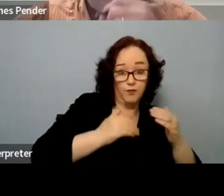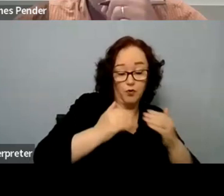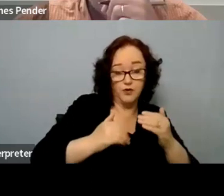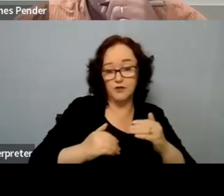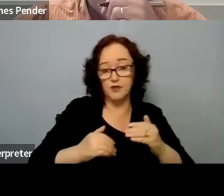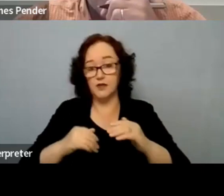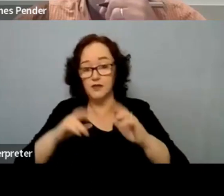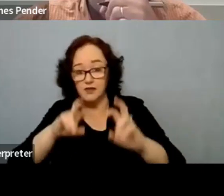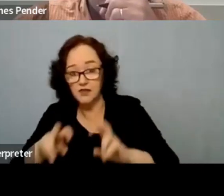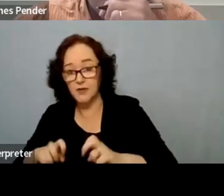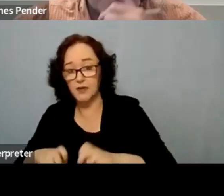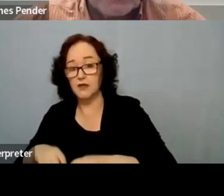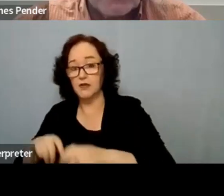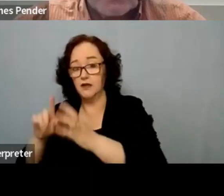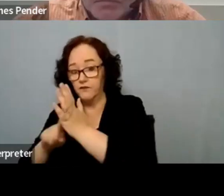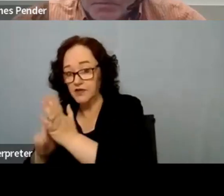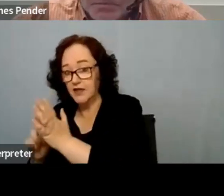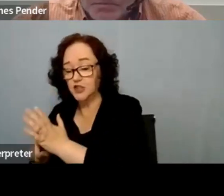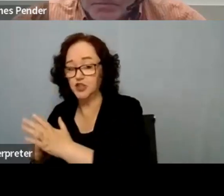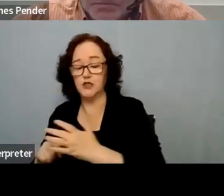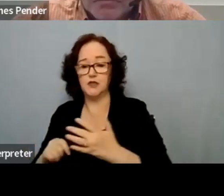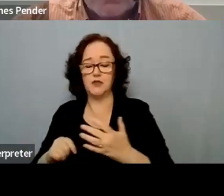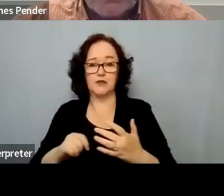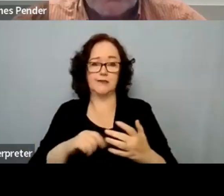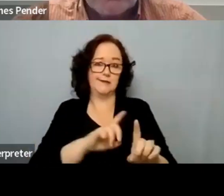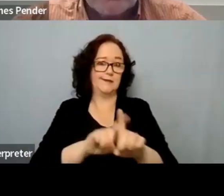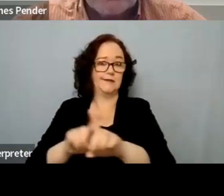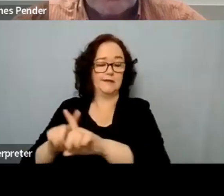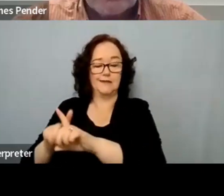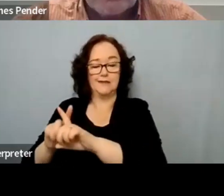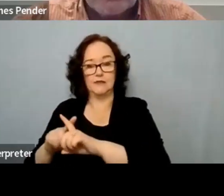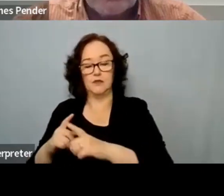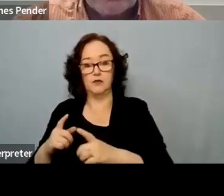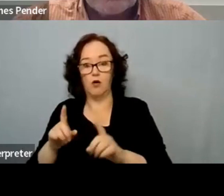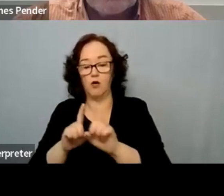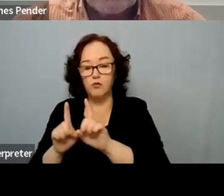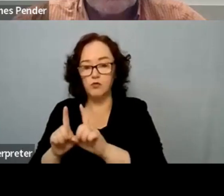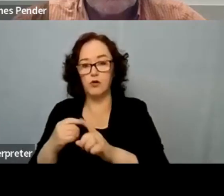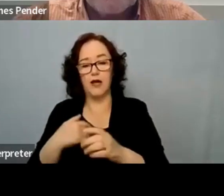investigation and so on, let alone the services and the engagement that they that can